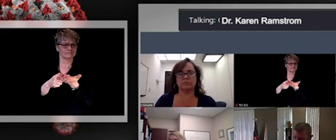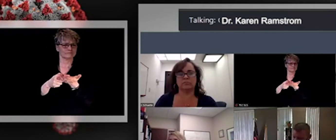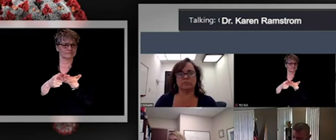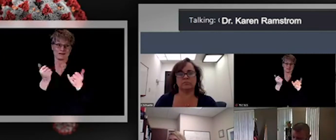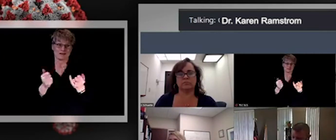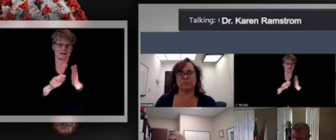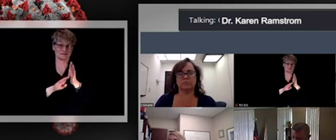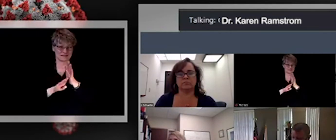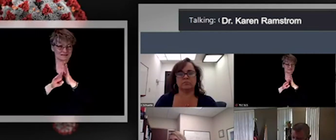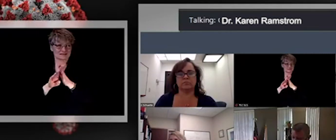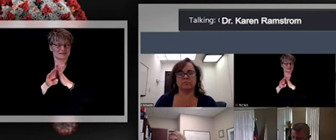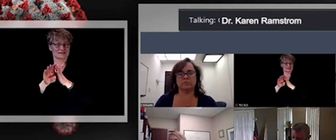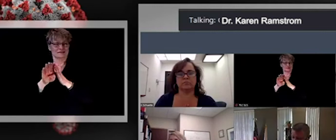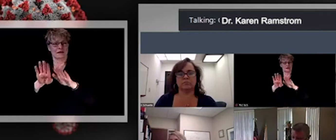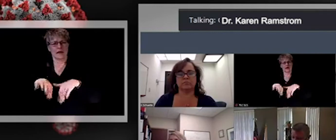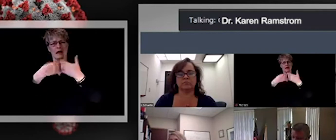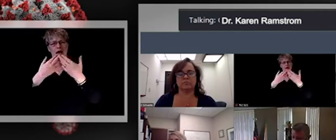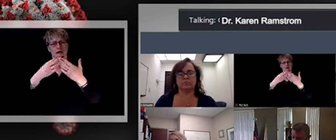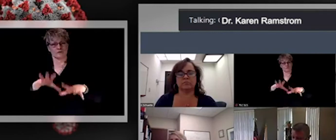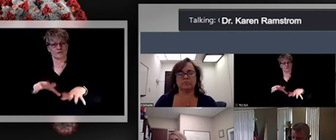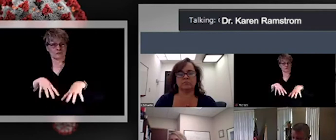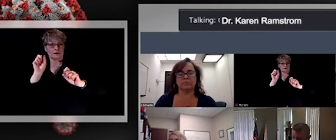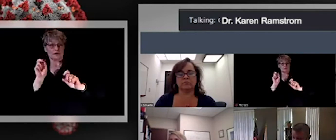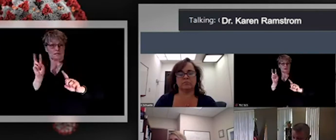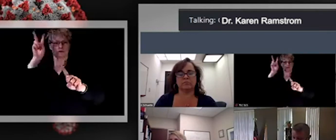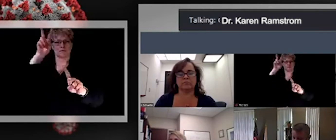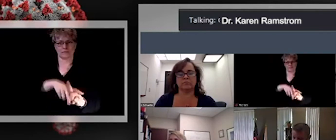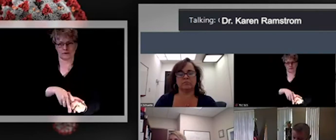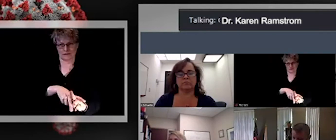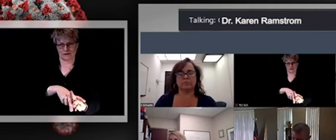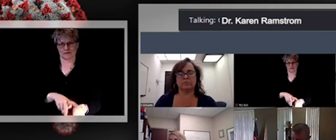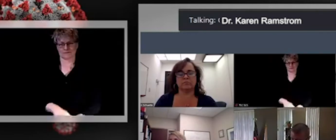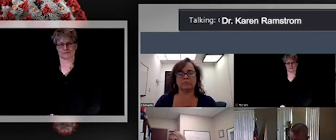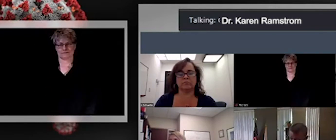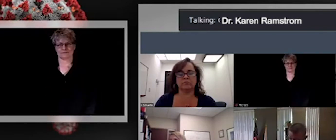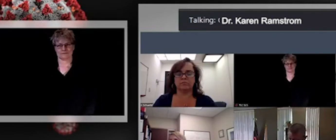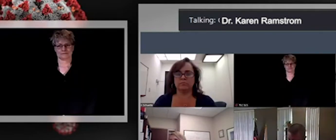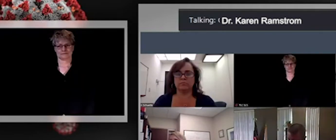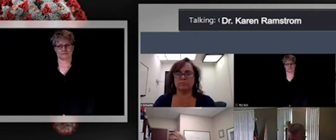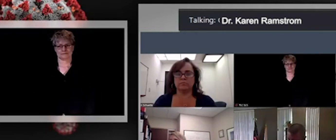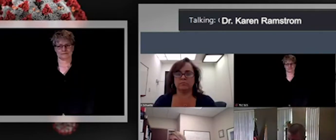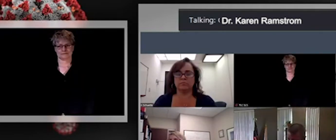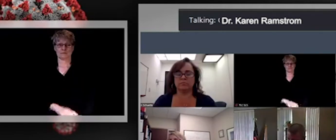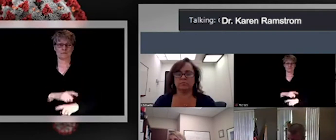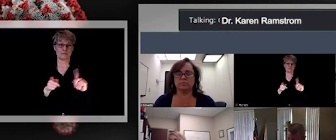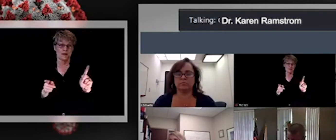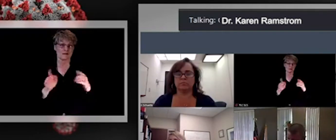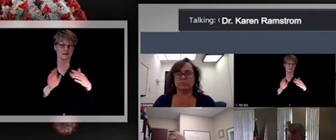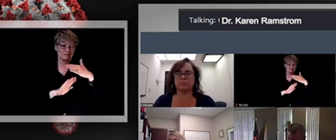be implemented in a way that's that specific. So, the underlying principle is 25 or 50%